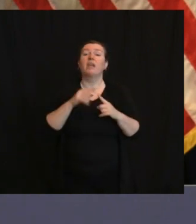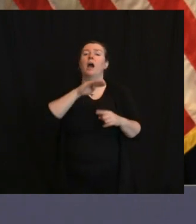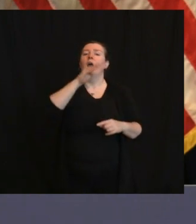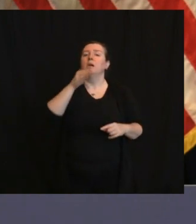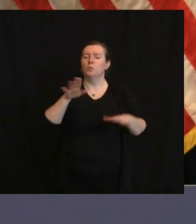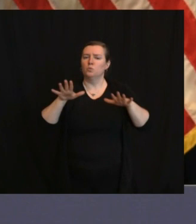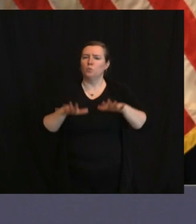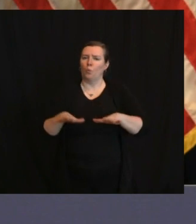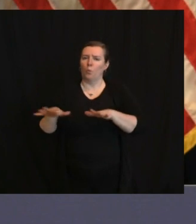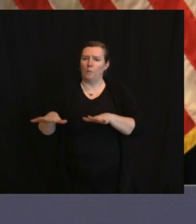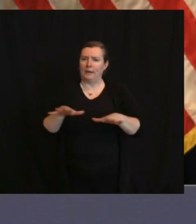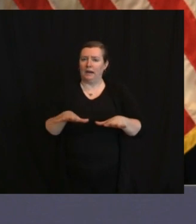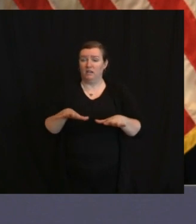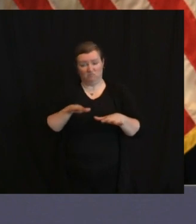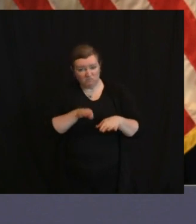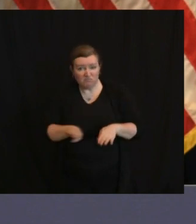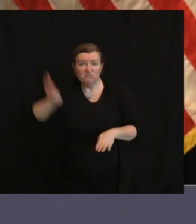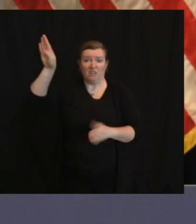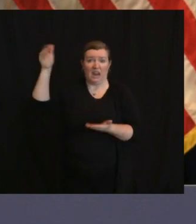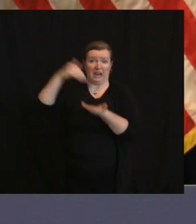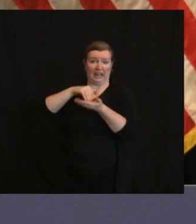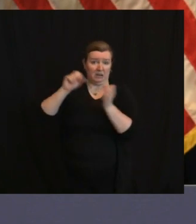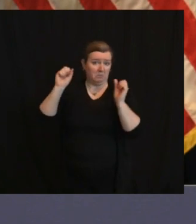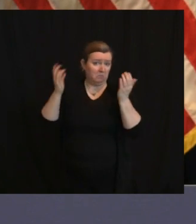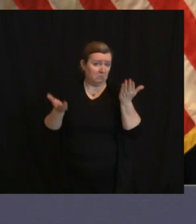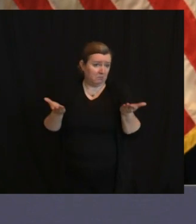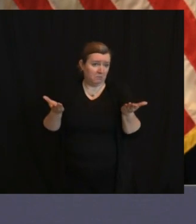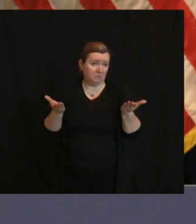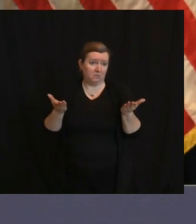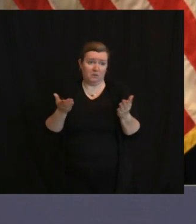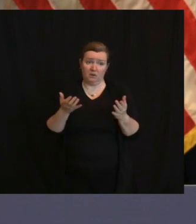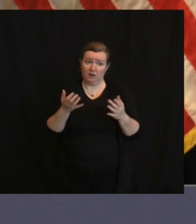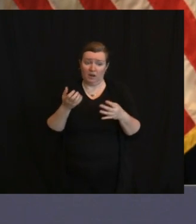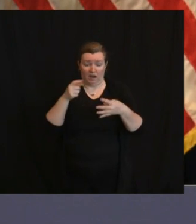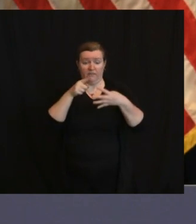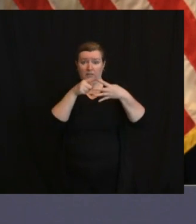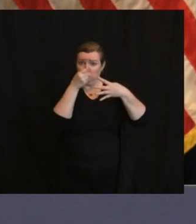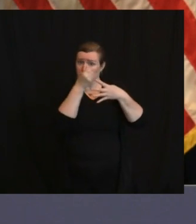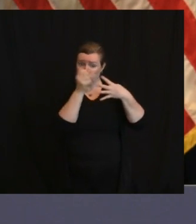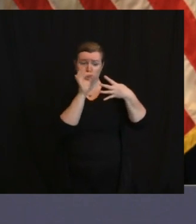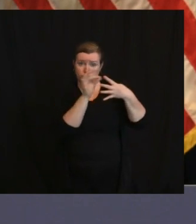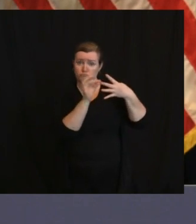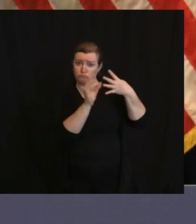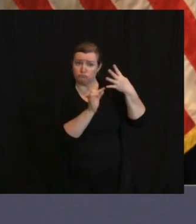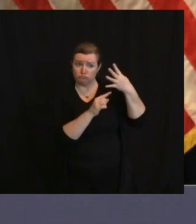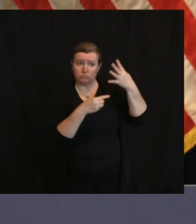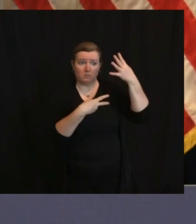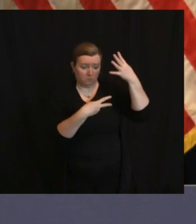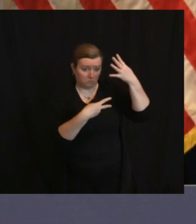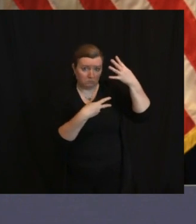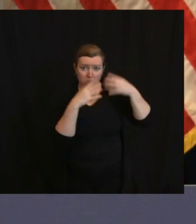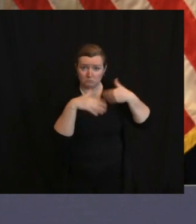THEY SHORT OF GO DORMANT THEN NO WOW -- I'M NOT AN EXPERT BUT WE GO FROM A RAGE TO A DORMANCY